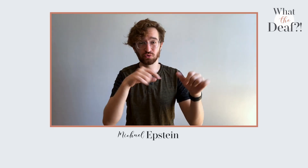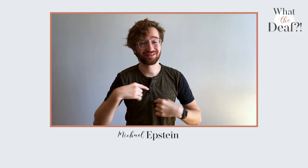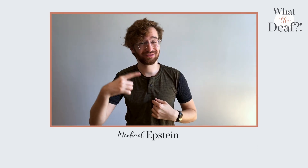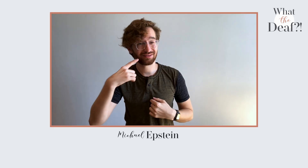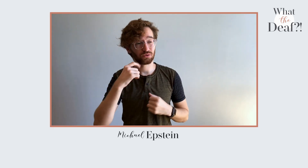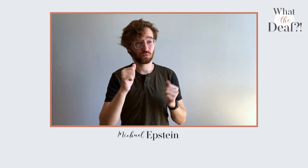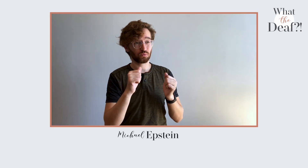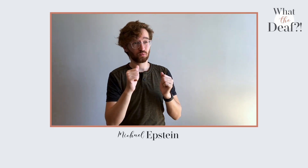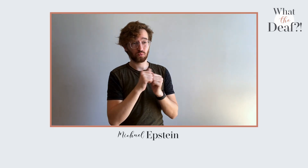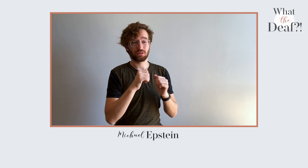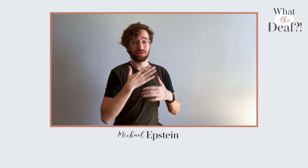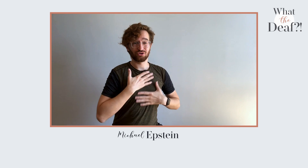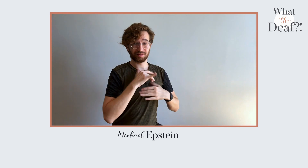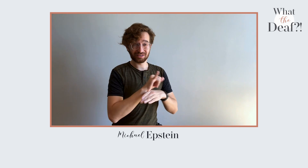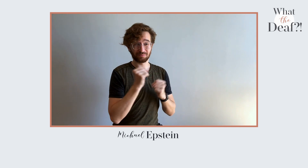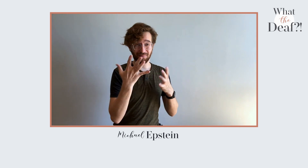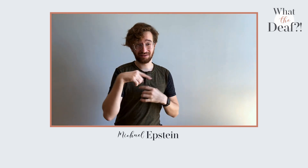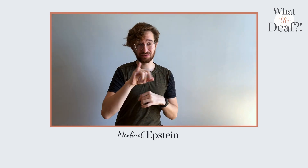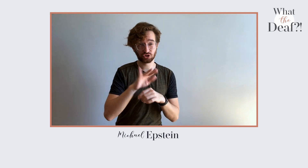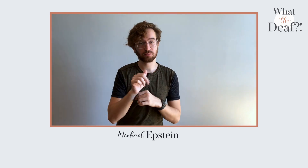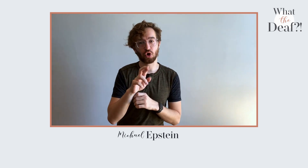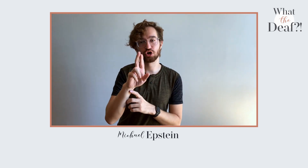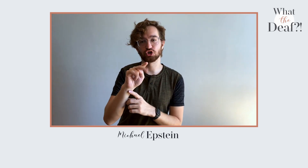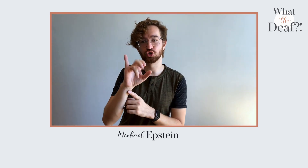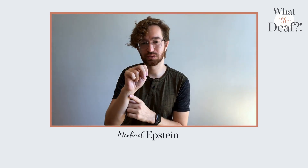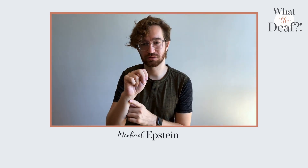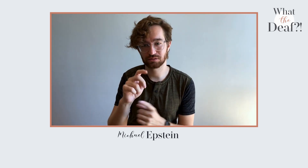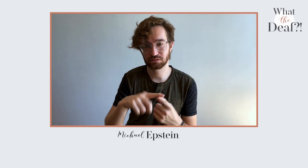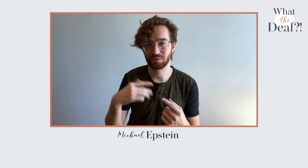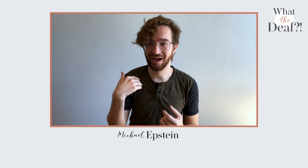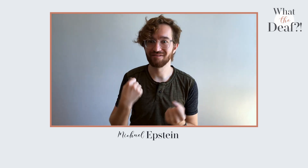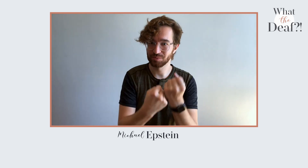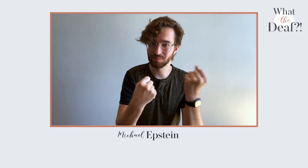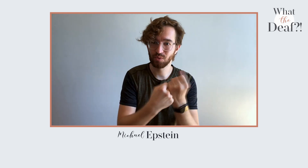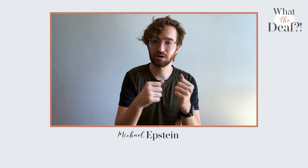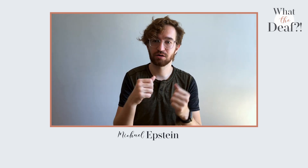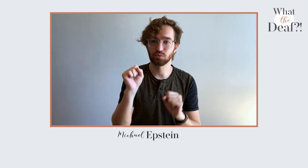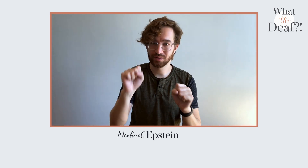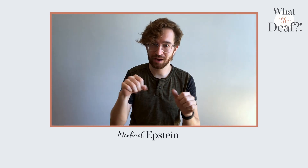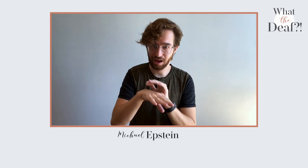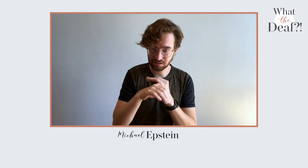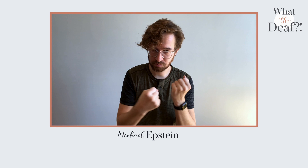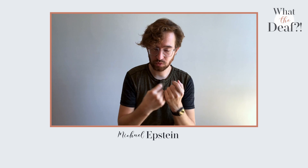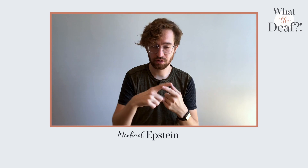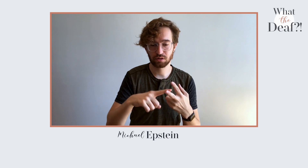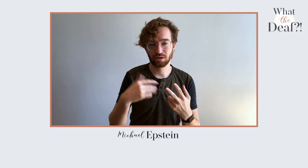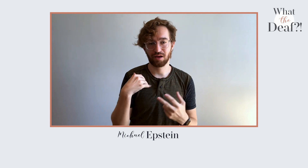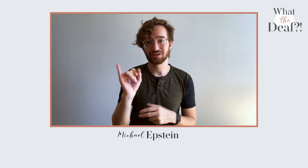I also think with the entertainment industry, there are so many jobs that are unionized. So you have that support. You can access that support.